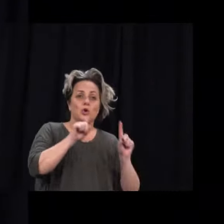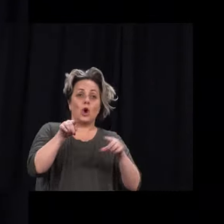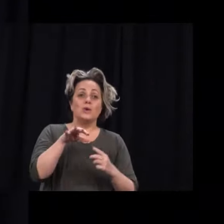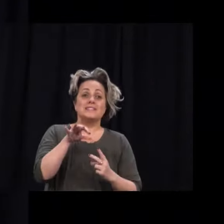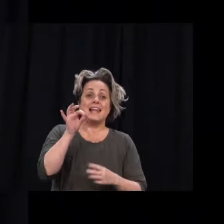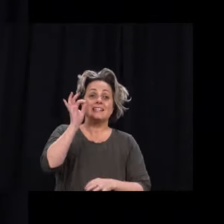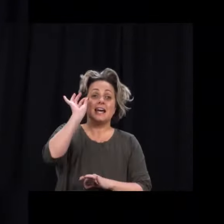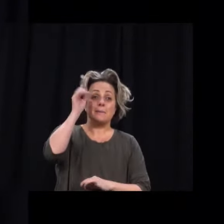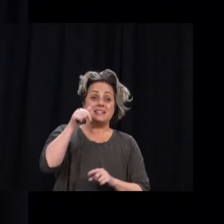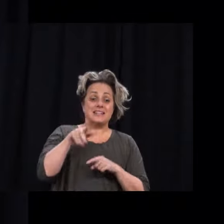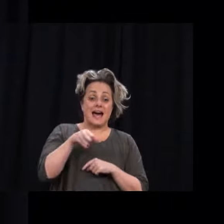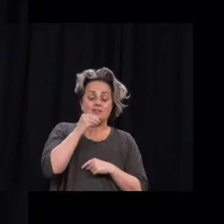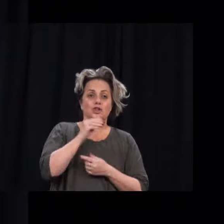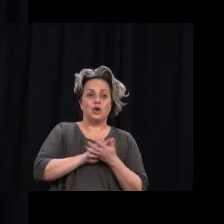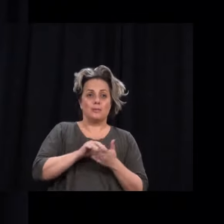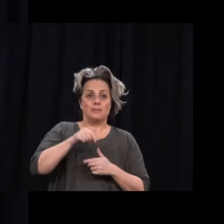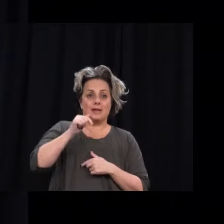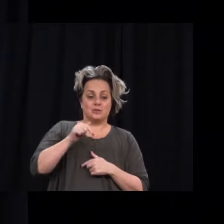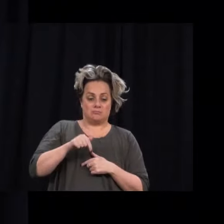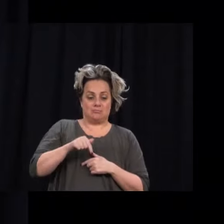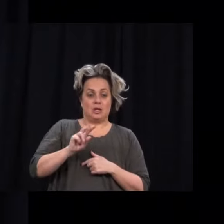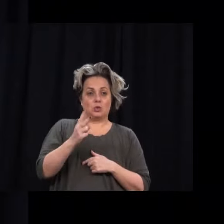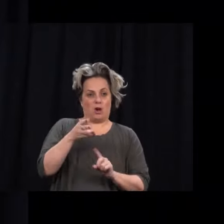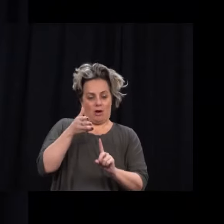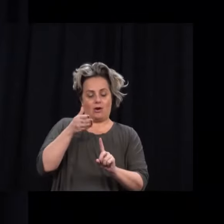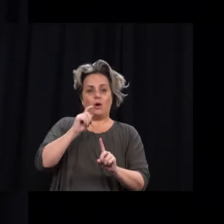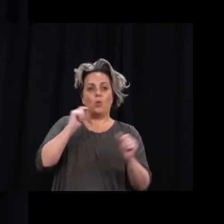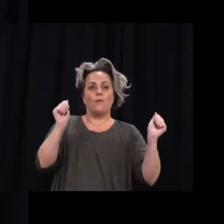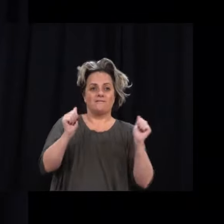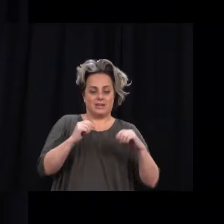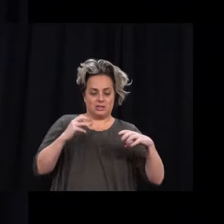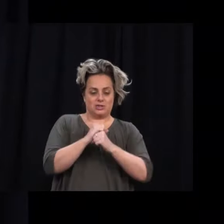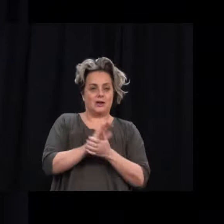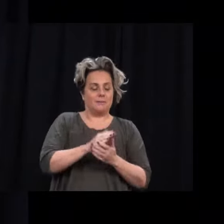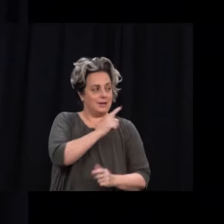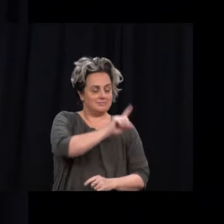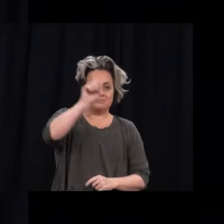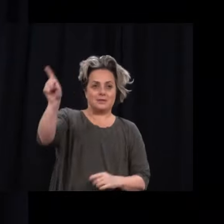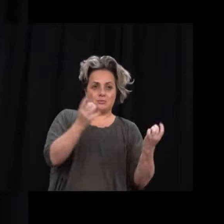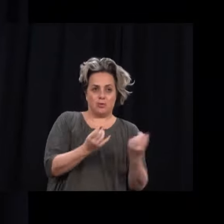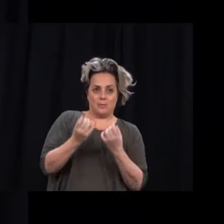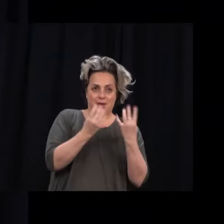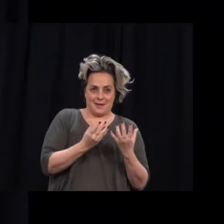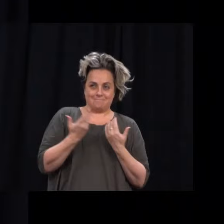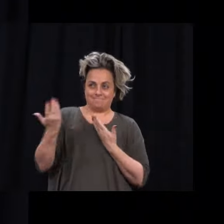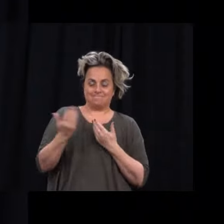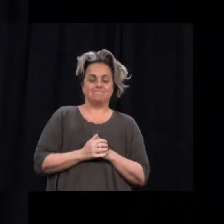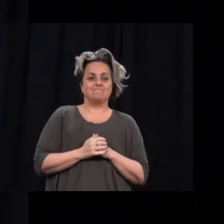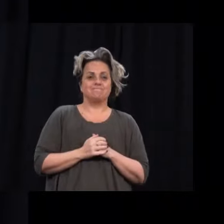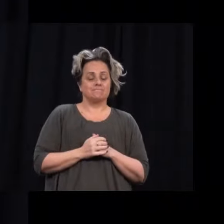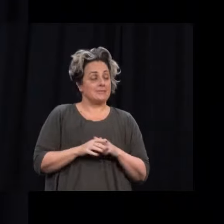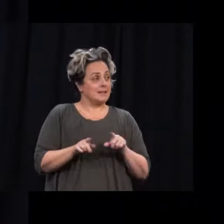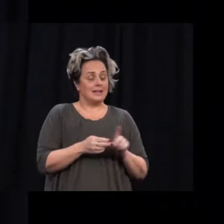Thank you very much Dr Bloomfield. I would just note that Dr Bloomfield has to